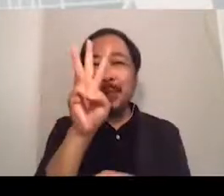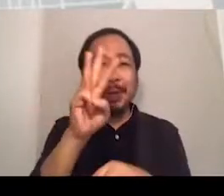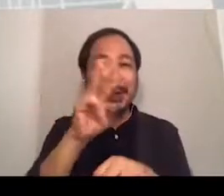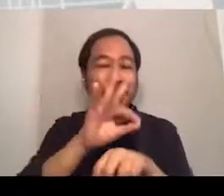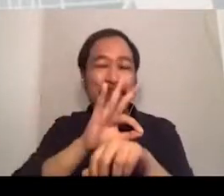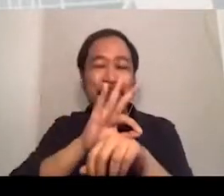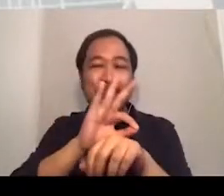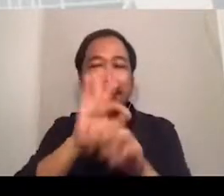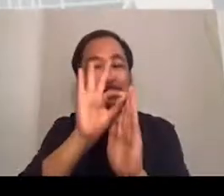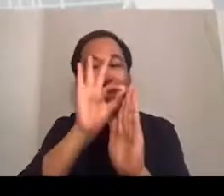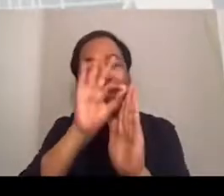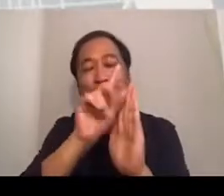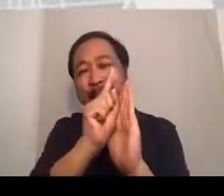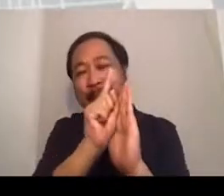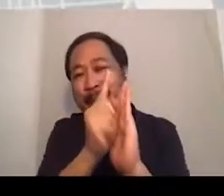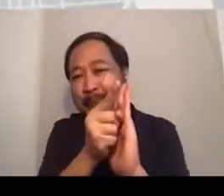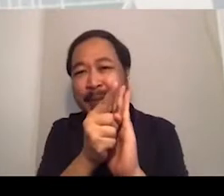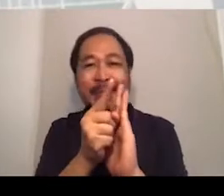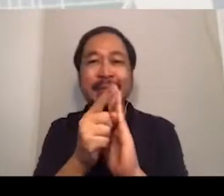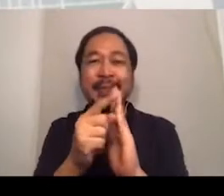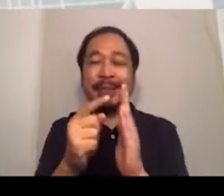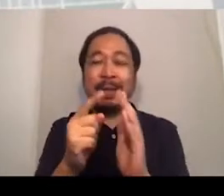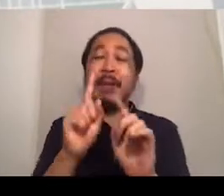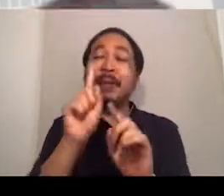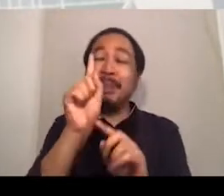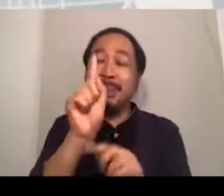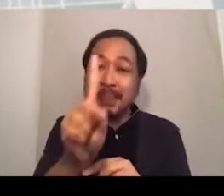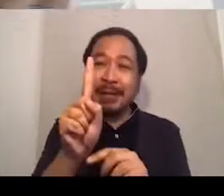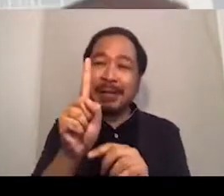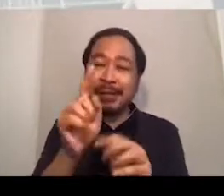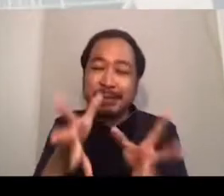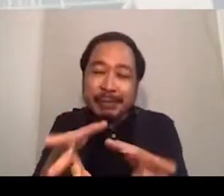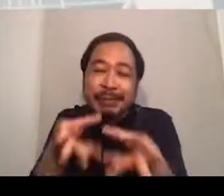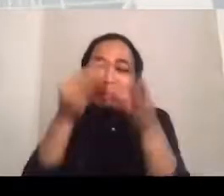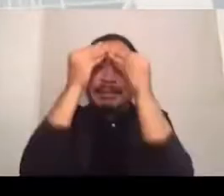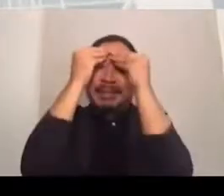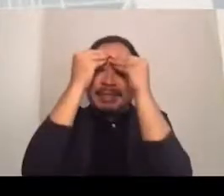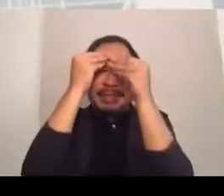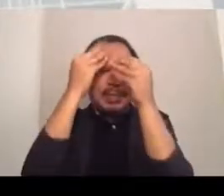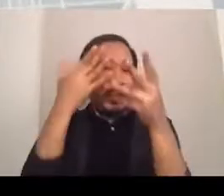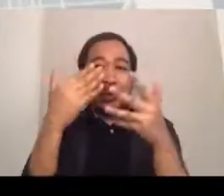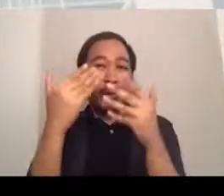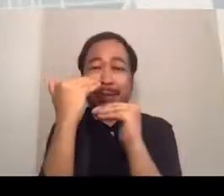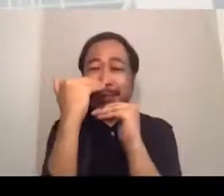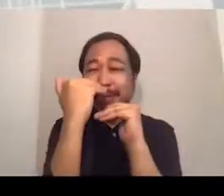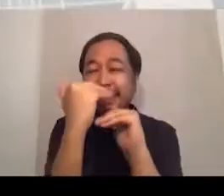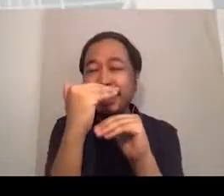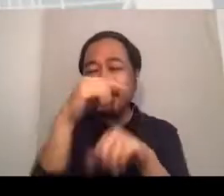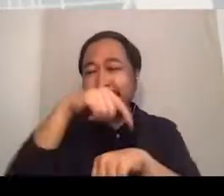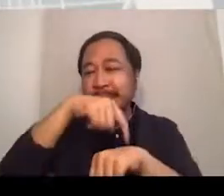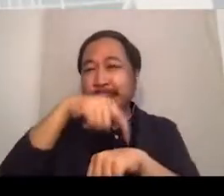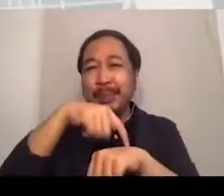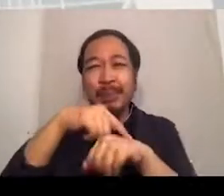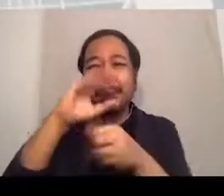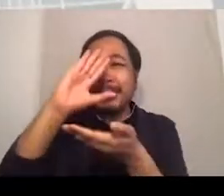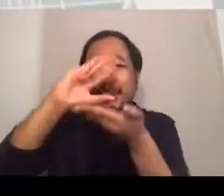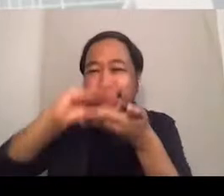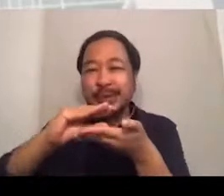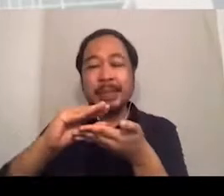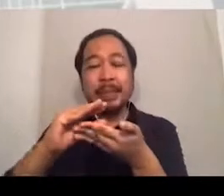of the situation across the board, whether it is within the government and the government perspective, the CSO perspective, the UN perspective.